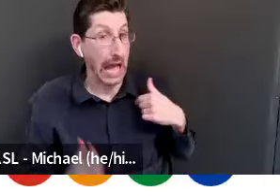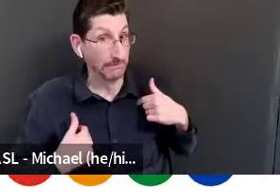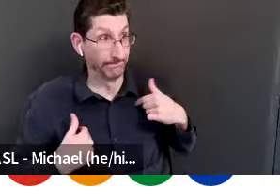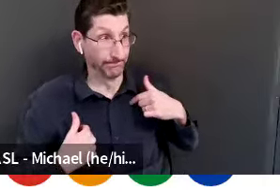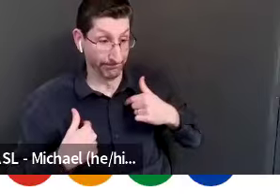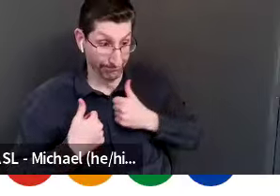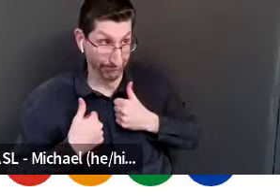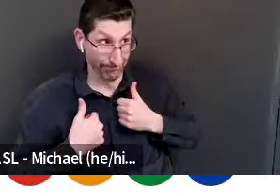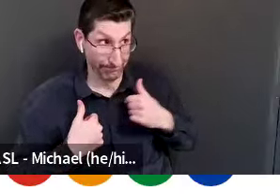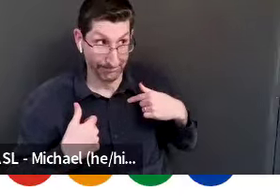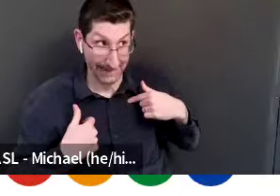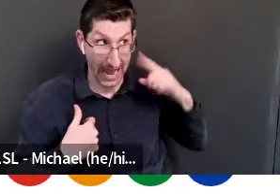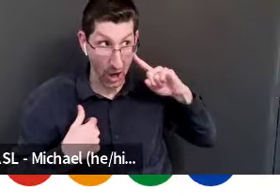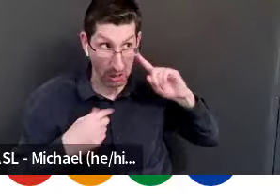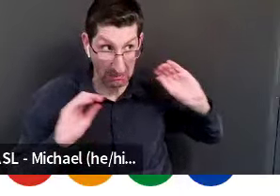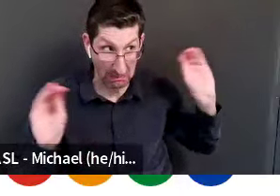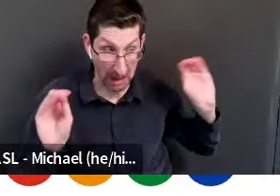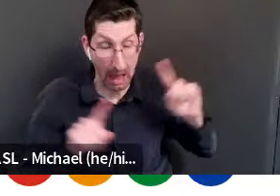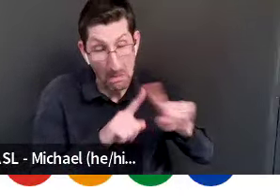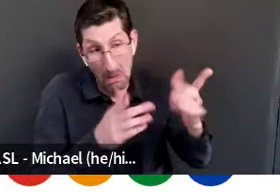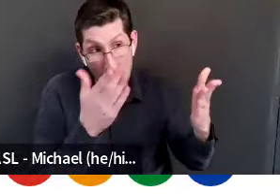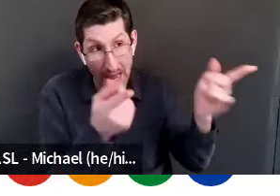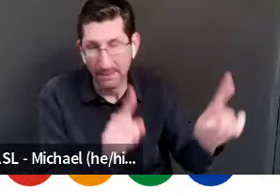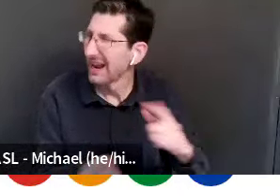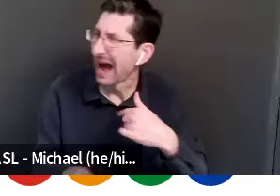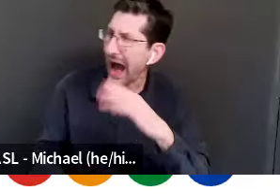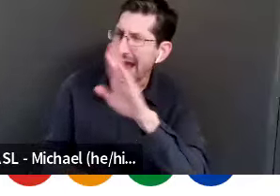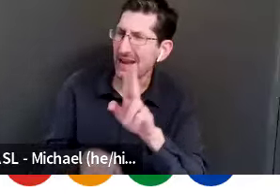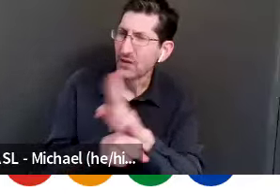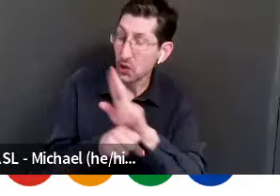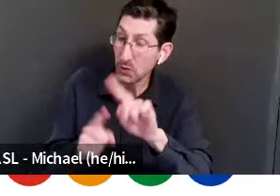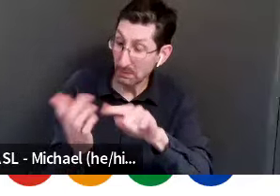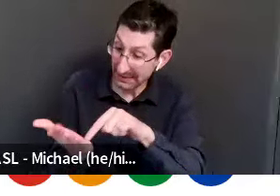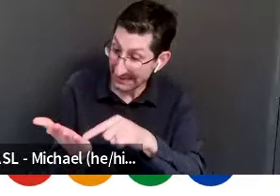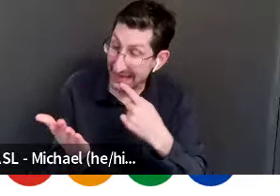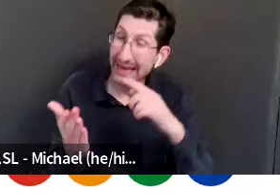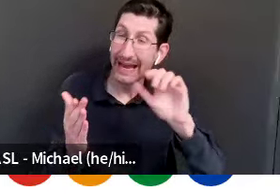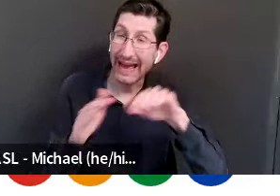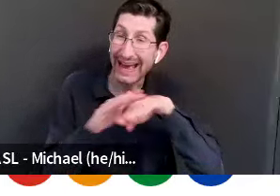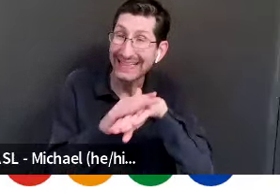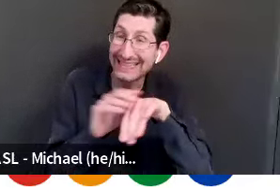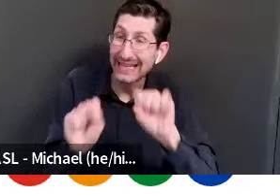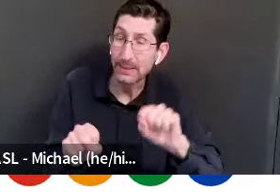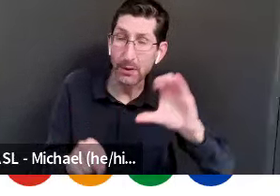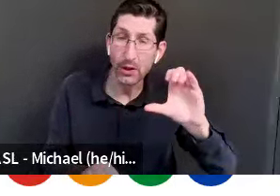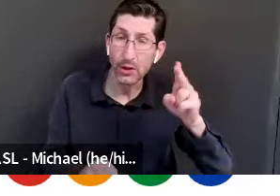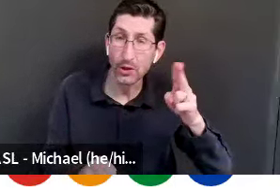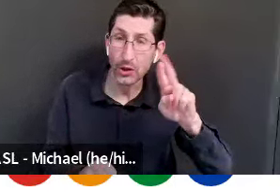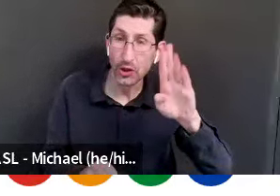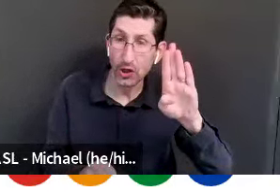I CAN'T SAY NO, BUT I HAVEN'T HEARD ANY MYSELF.>> OKAY. I NEVER USED IT BEFORE.